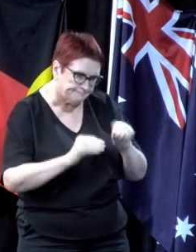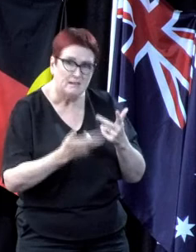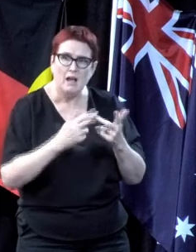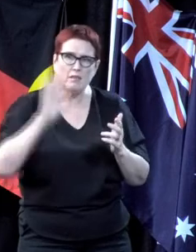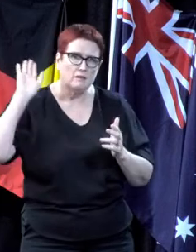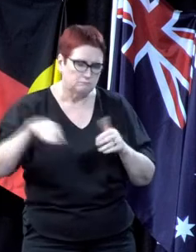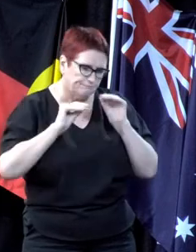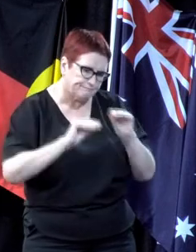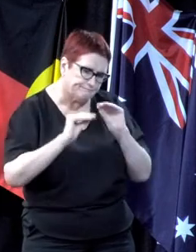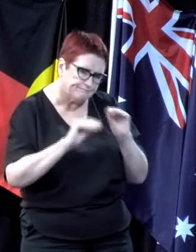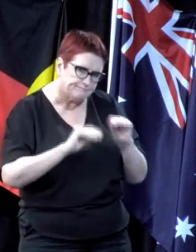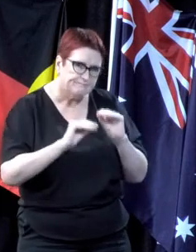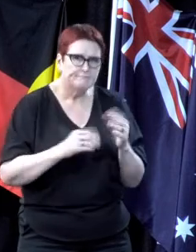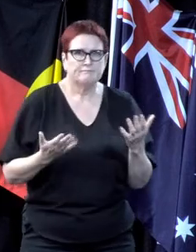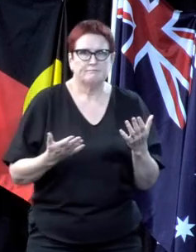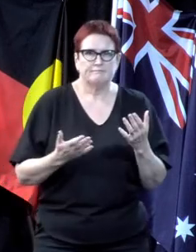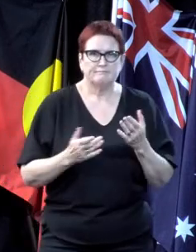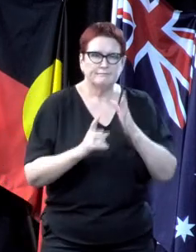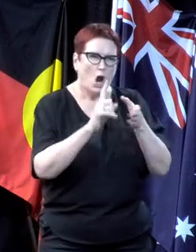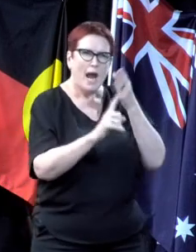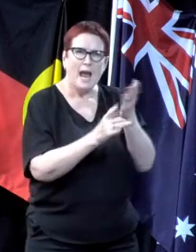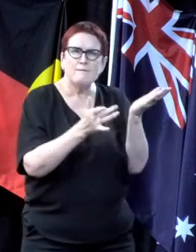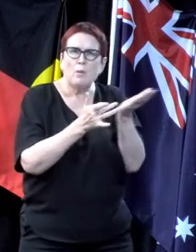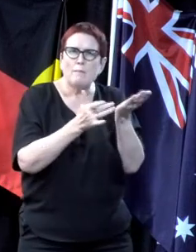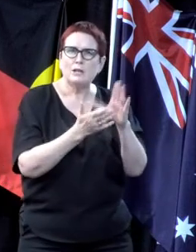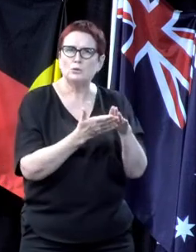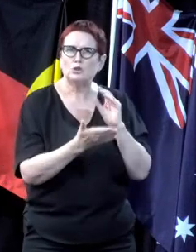There wasn’t a lot of differentiation and there wasn’t a lot of recording of